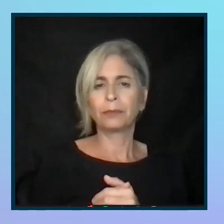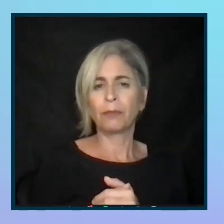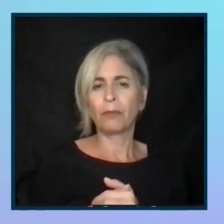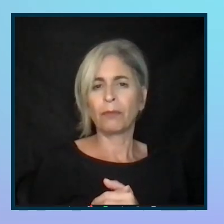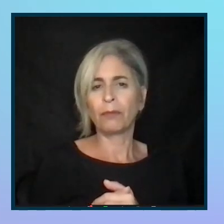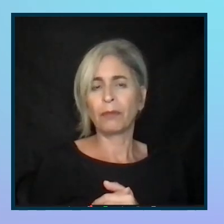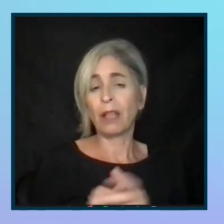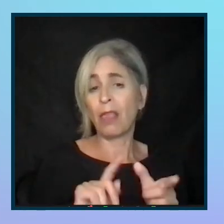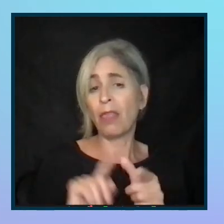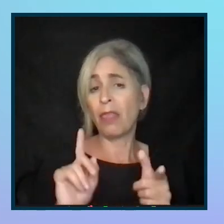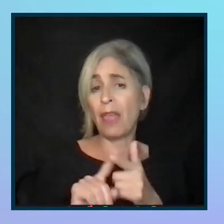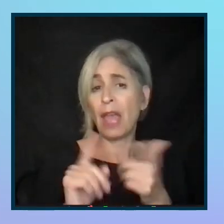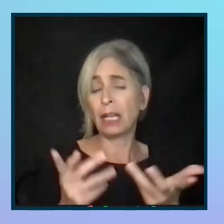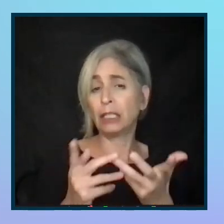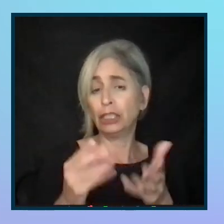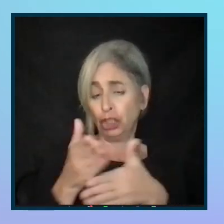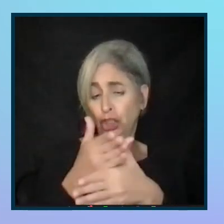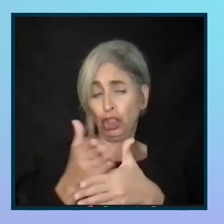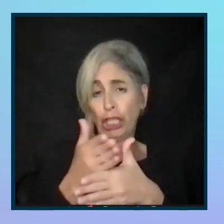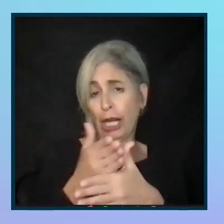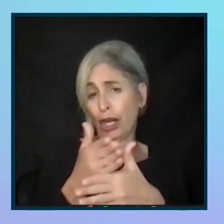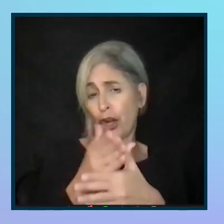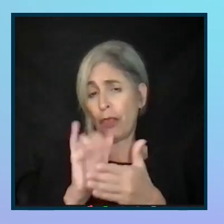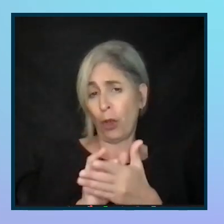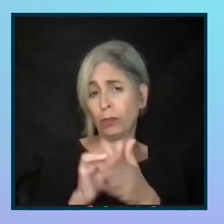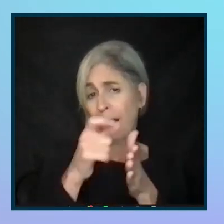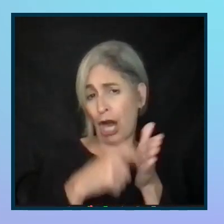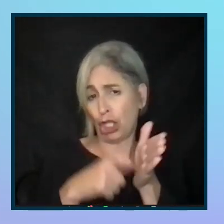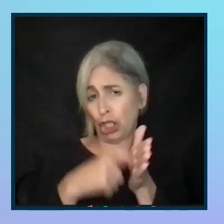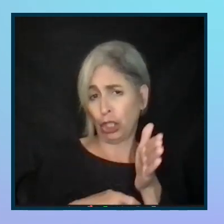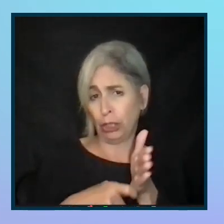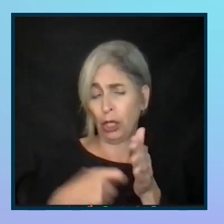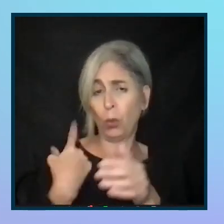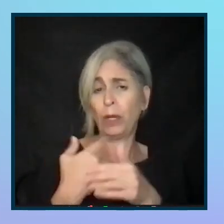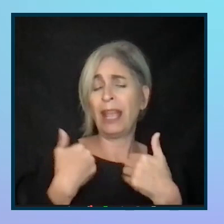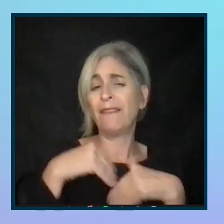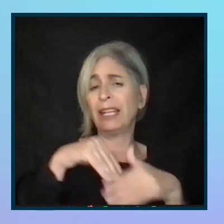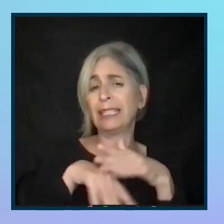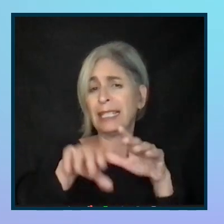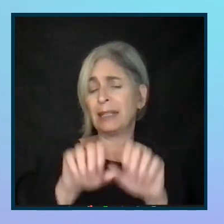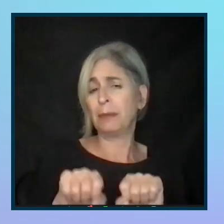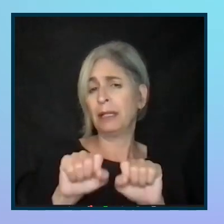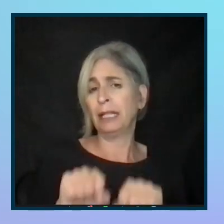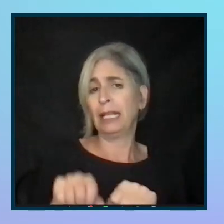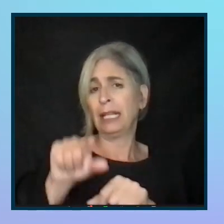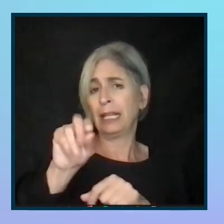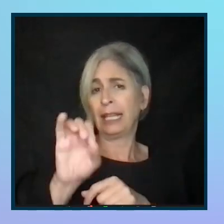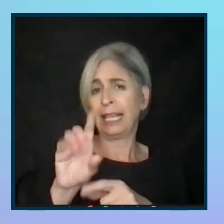and then putting those out on a SharePoint. We have an Accessibility Guild that meets once a month,